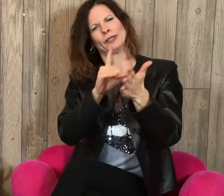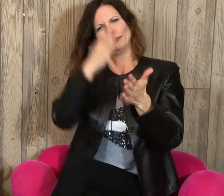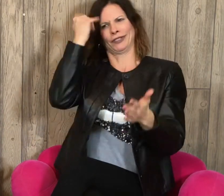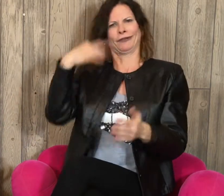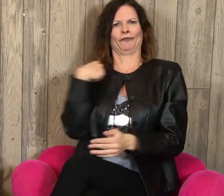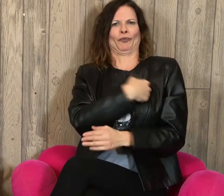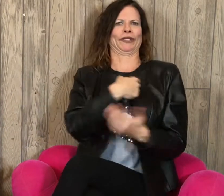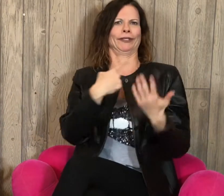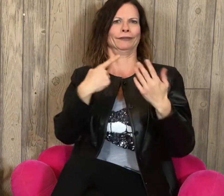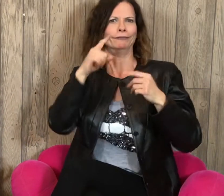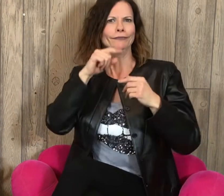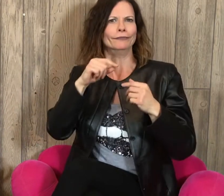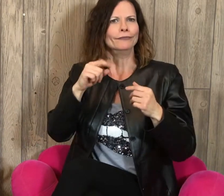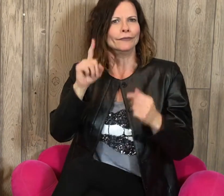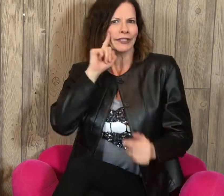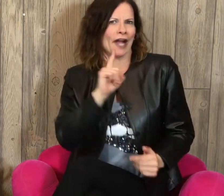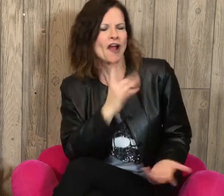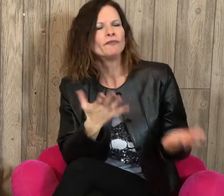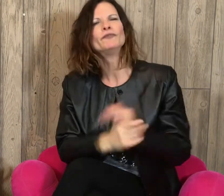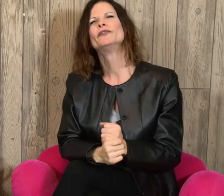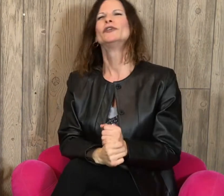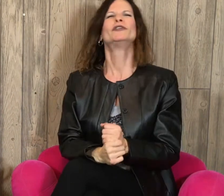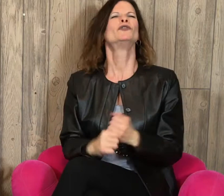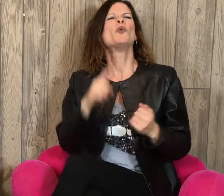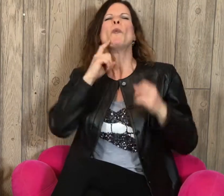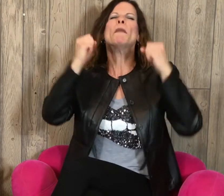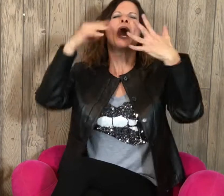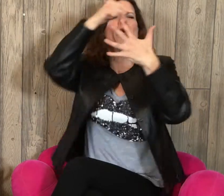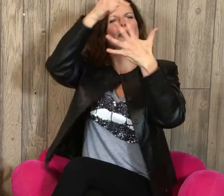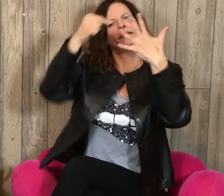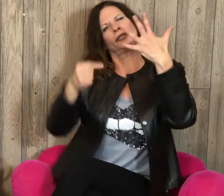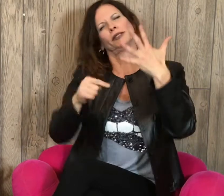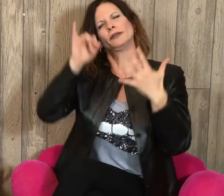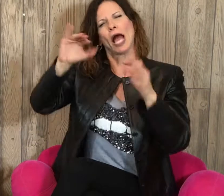They make sure that we get jobs without discrimination because of us being Deaf.